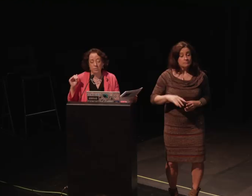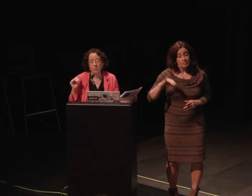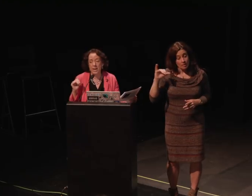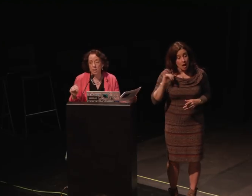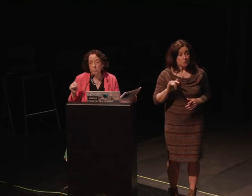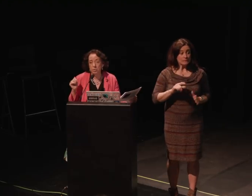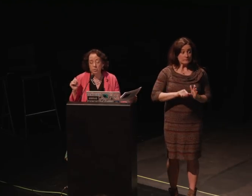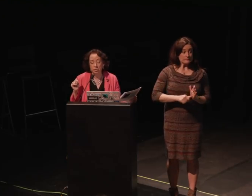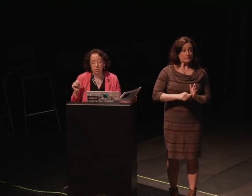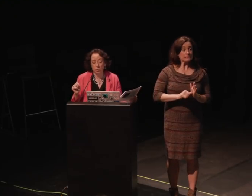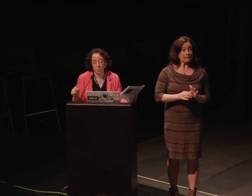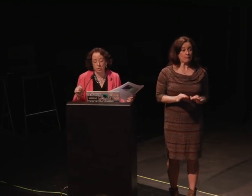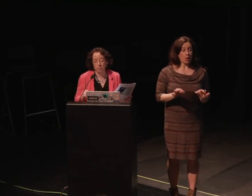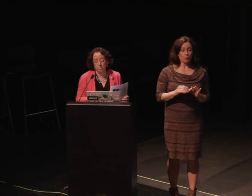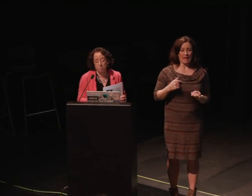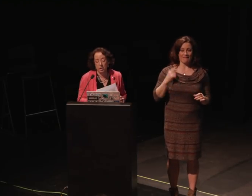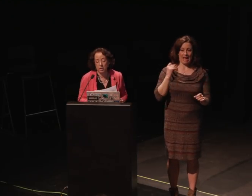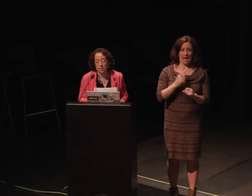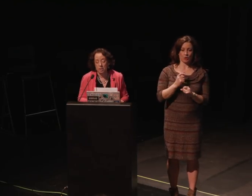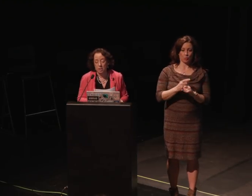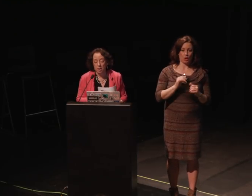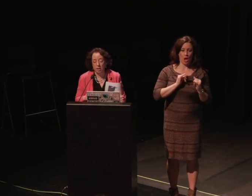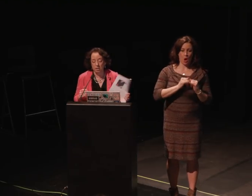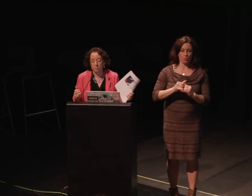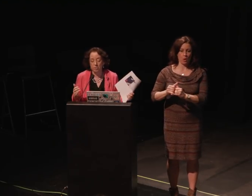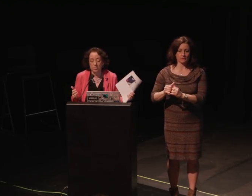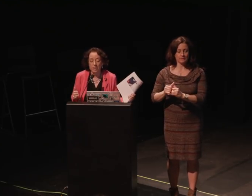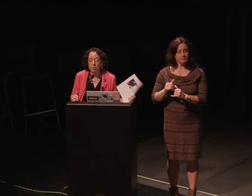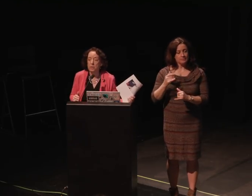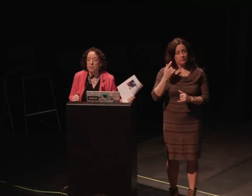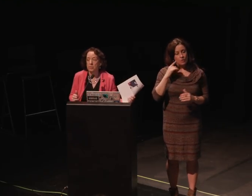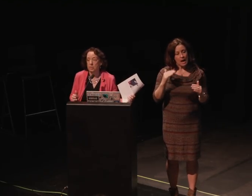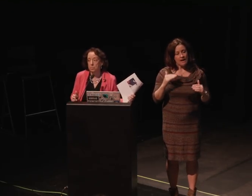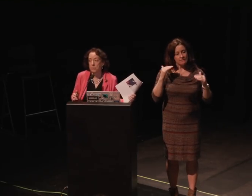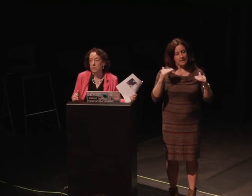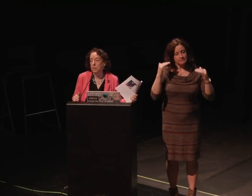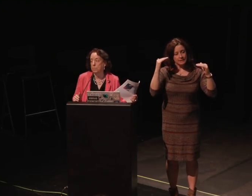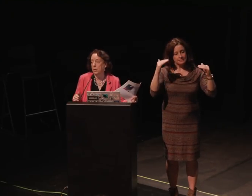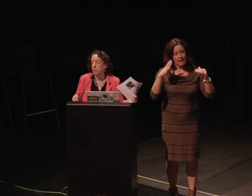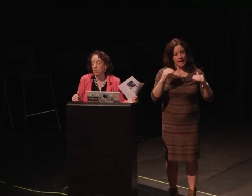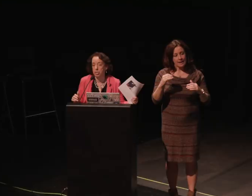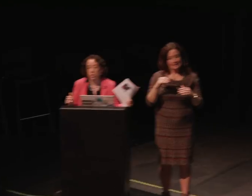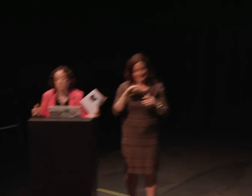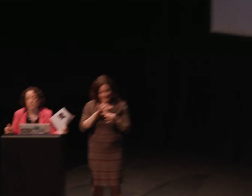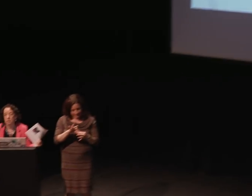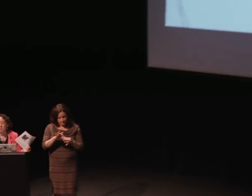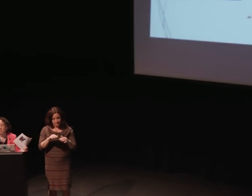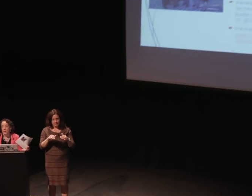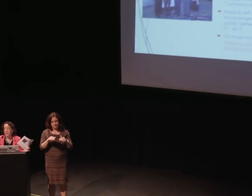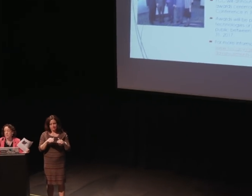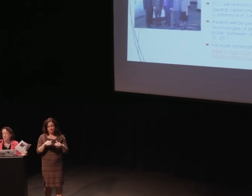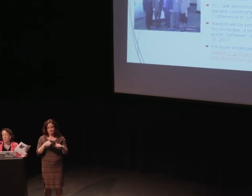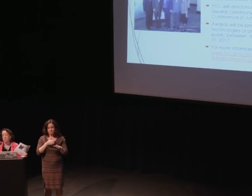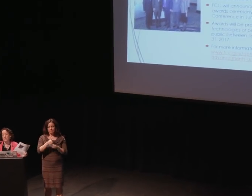we have annual awards for advancement and accessibility by our Chairman and this has been